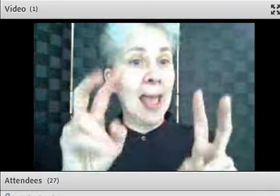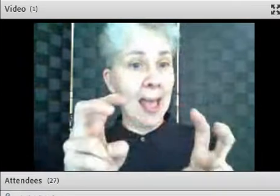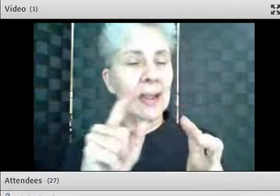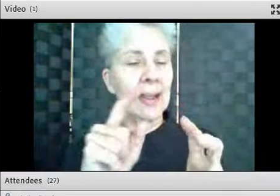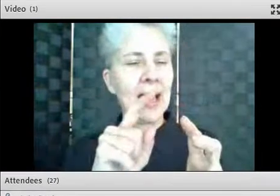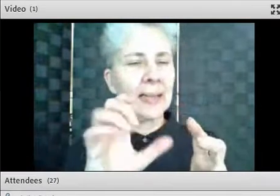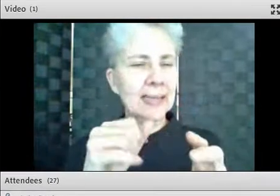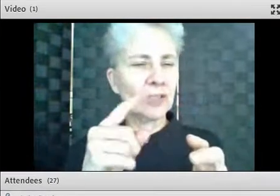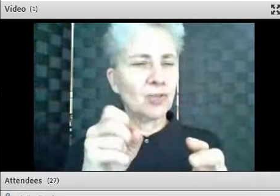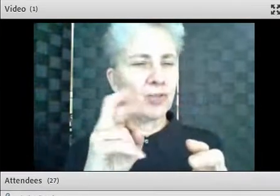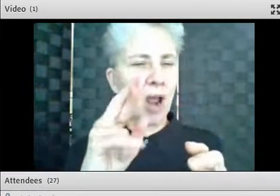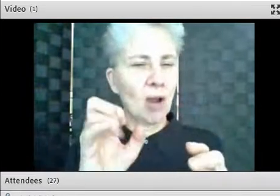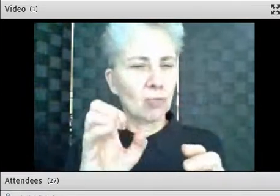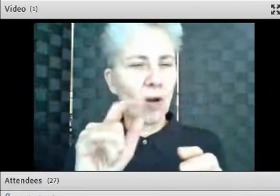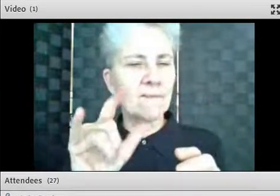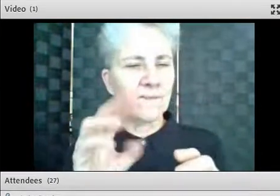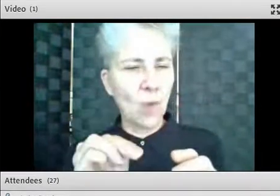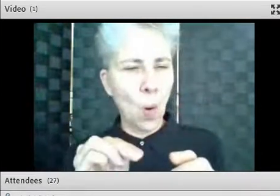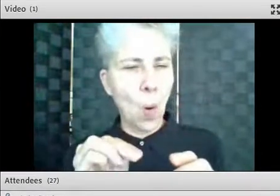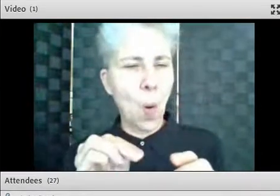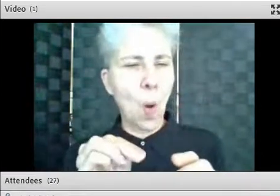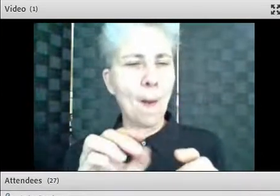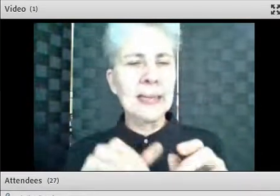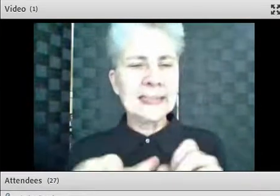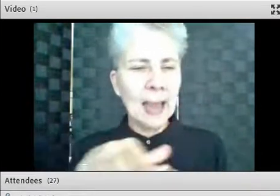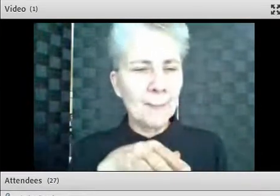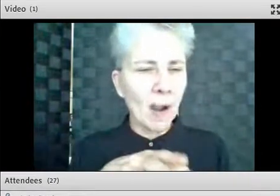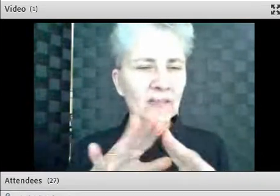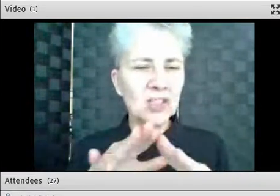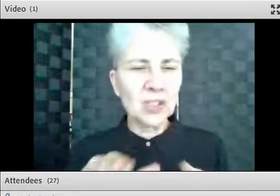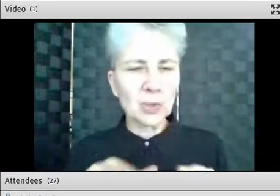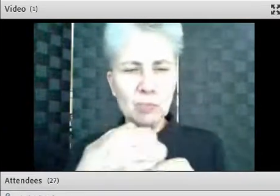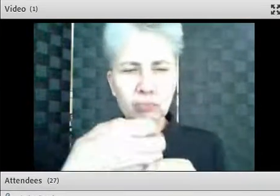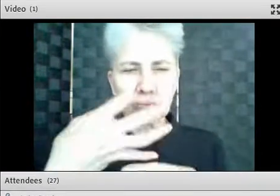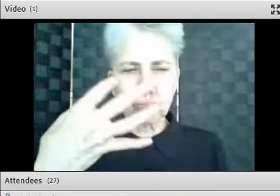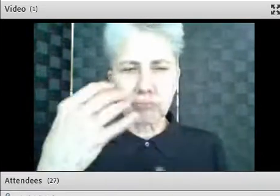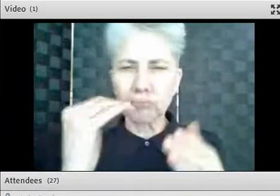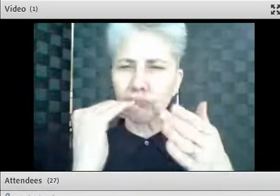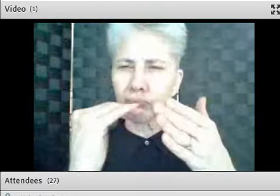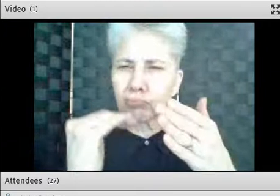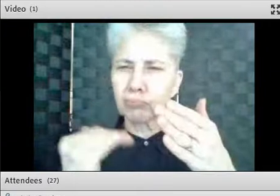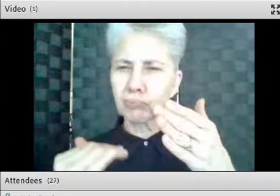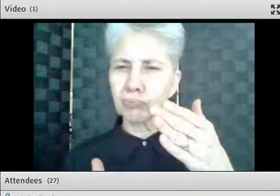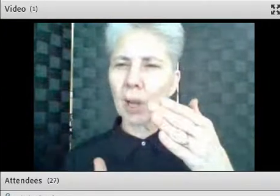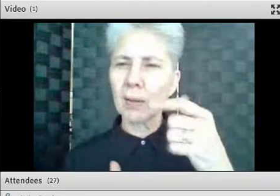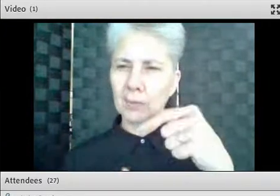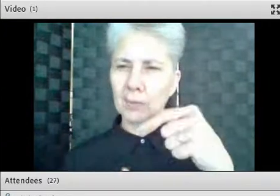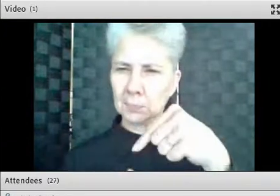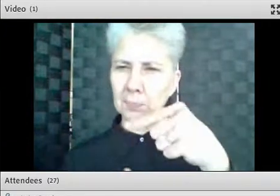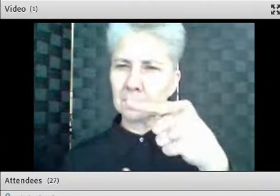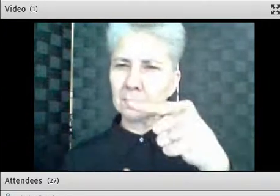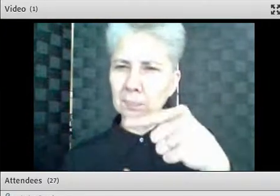the LC genre form terms list, demographic group terms, children's headings, all sorts of good stuff, all sorts of good stuff in ClassWeb,